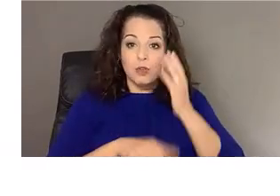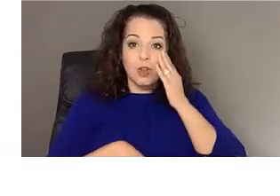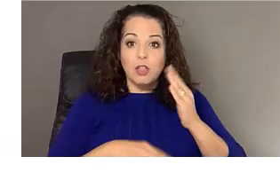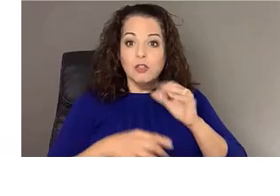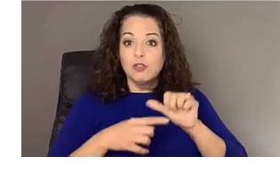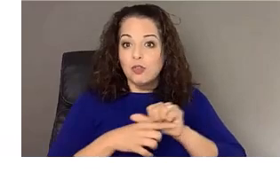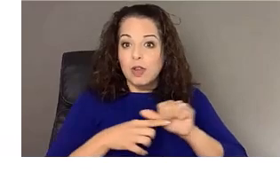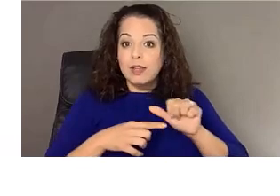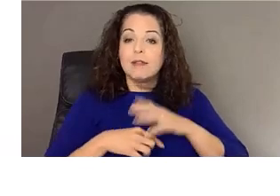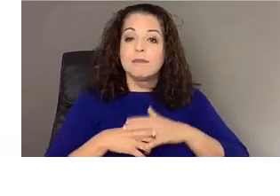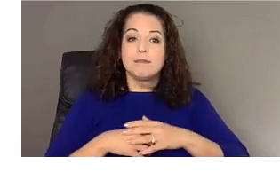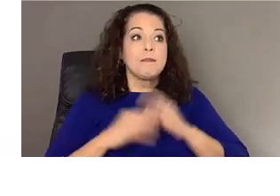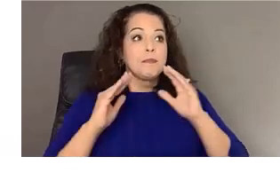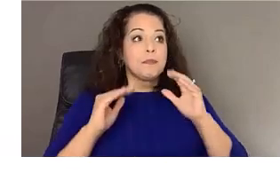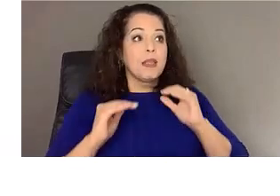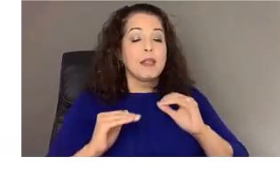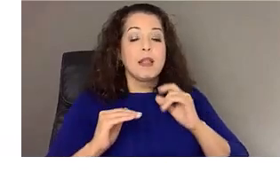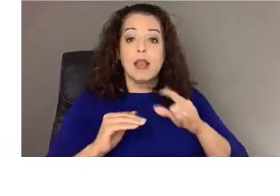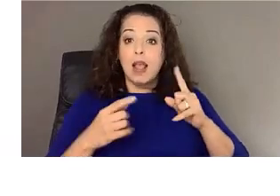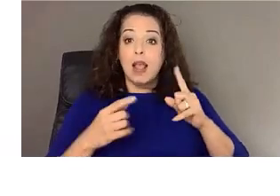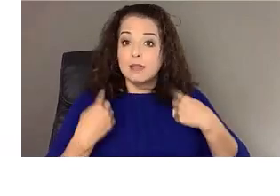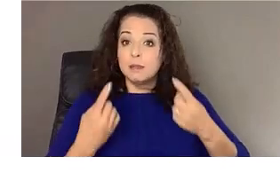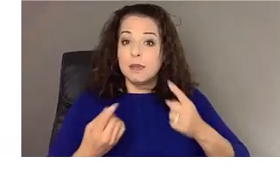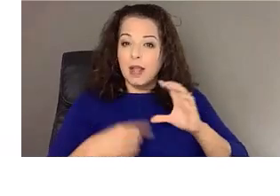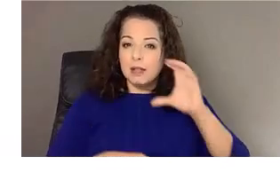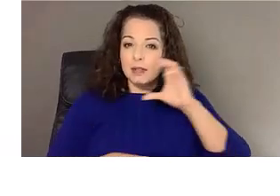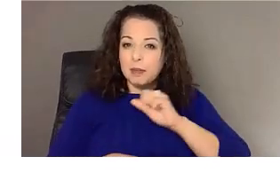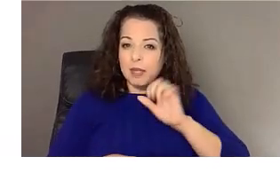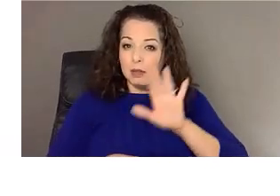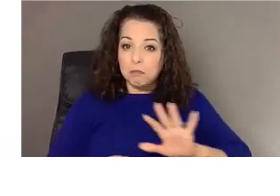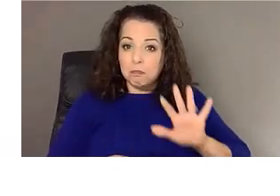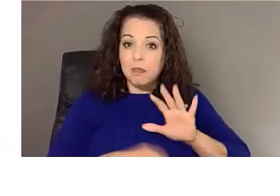So it has been estimated that it can take up